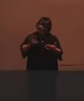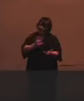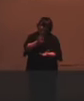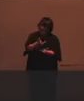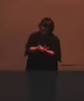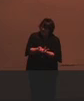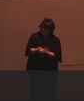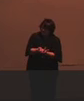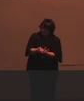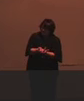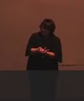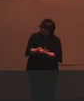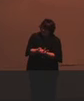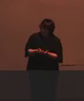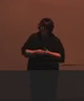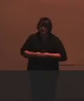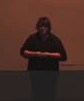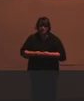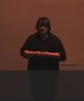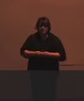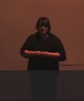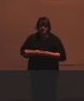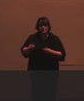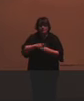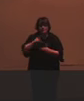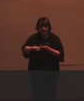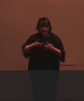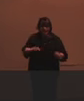And then what is the cave?